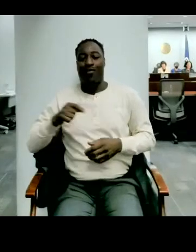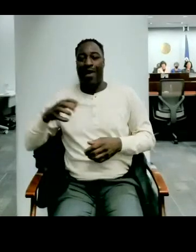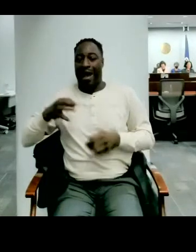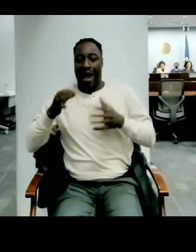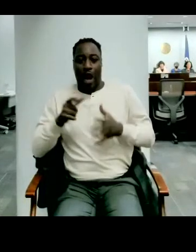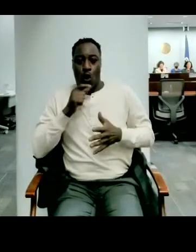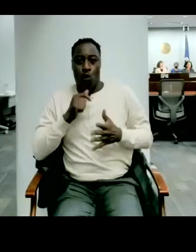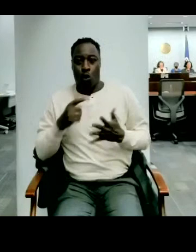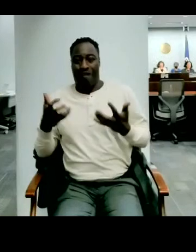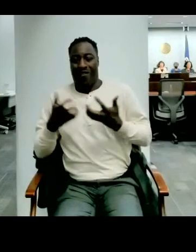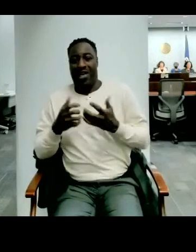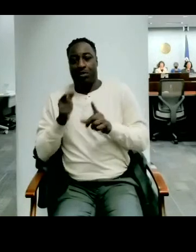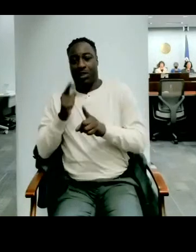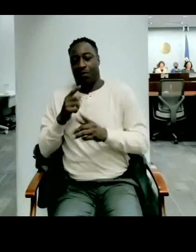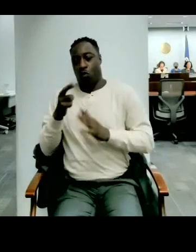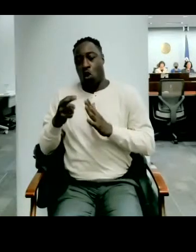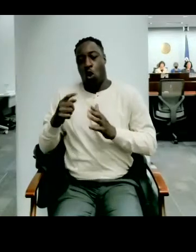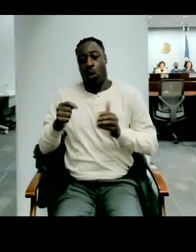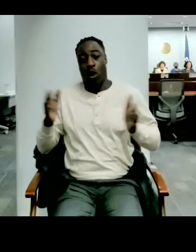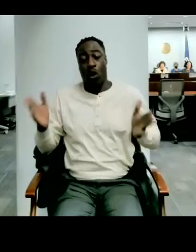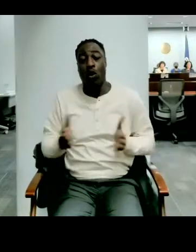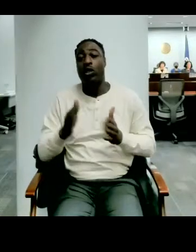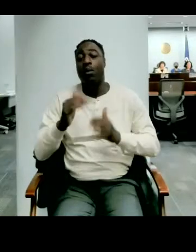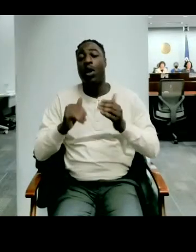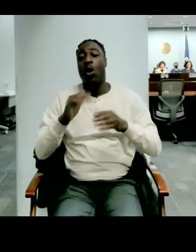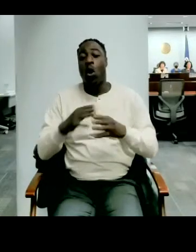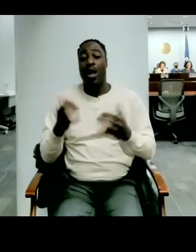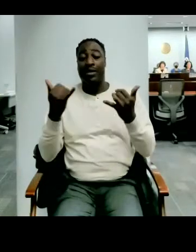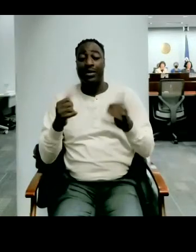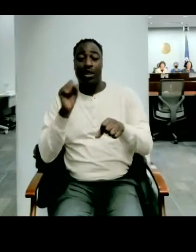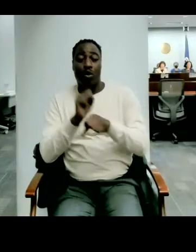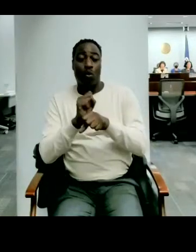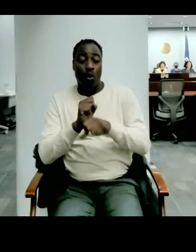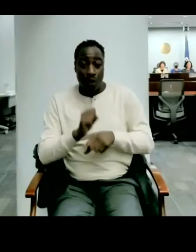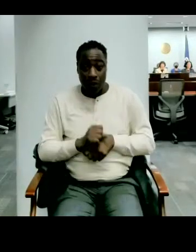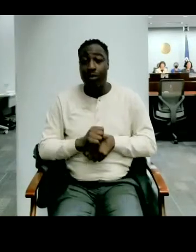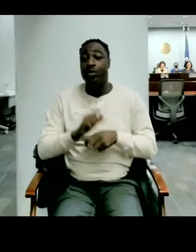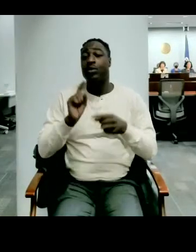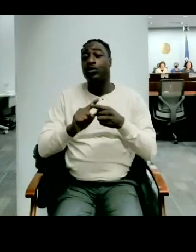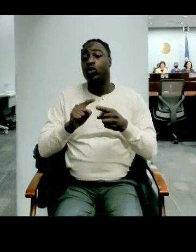We urge the EEOC to build upon its existing work in this space to increase transparency,